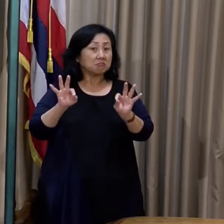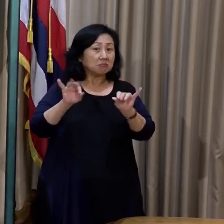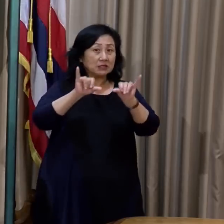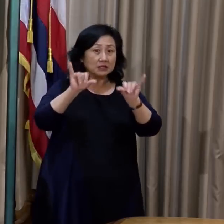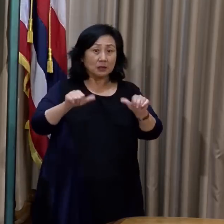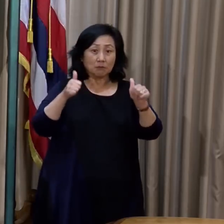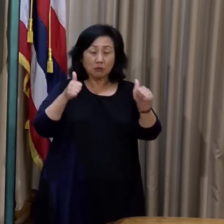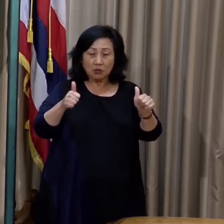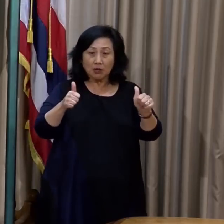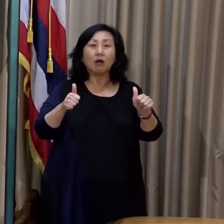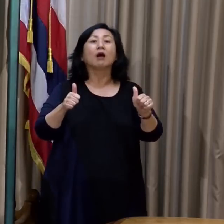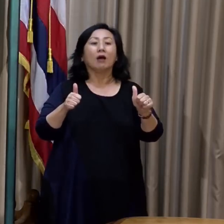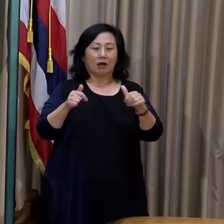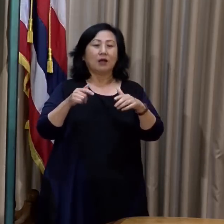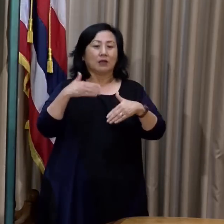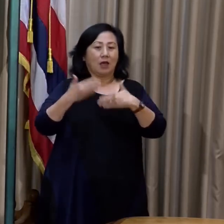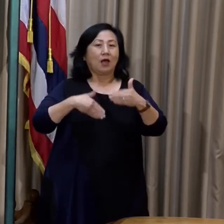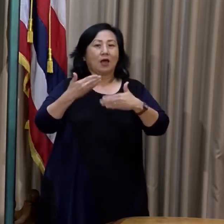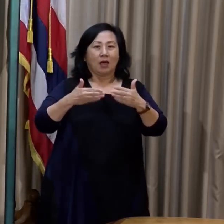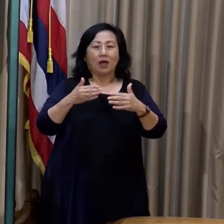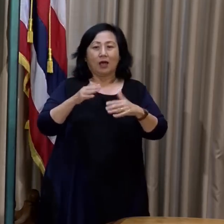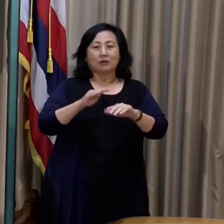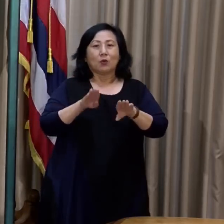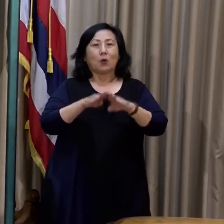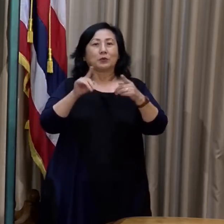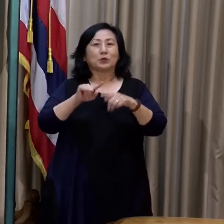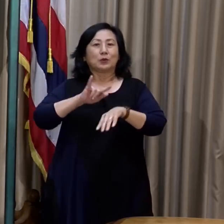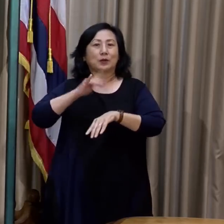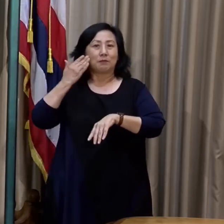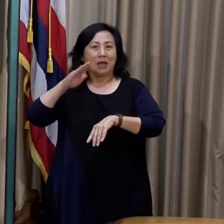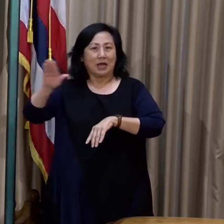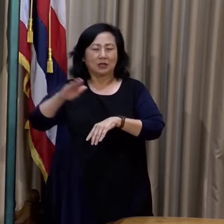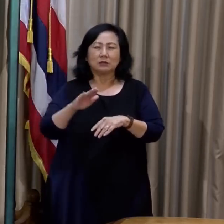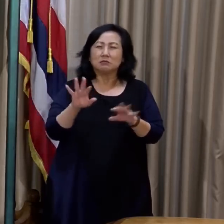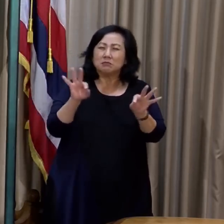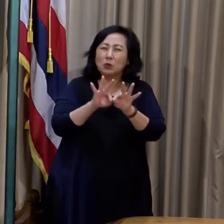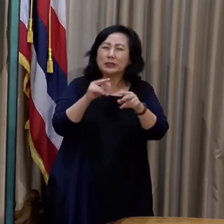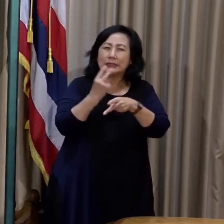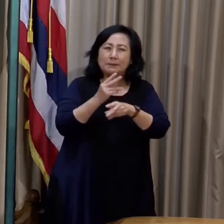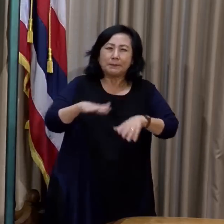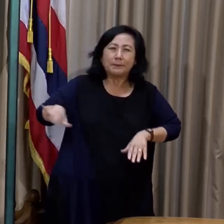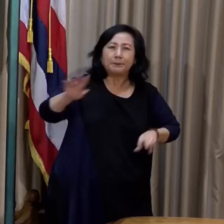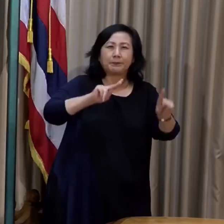TRANSPACIFIC TRAVEL. FOR NOW, INTERISLAND ALLOWS US THE OPPORTUNITY TO TEST OUR SYSTEM, AND MAKE SURE THAT WE